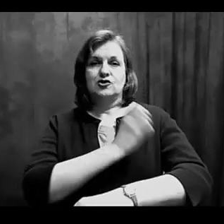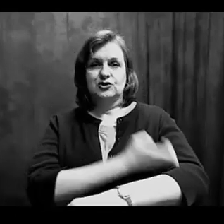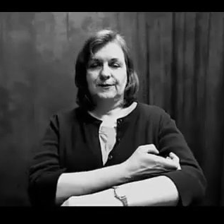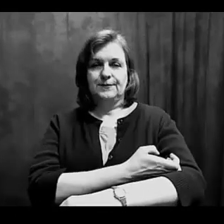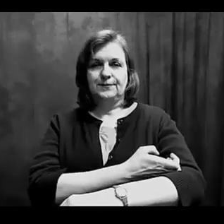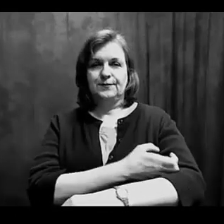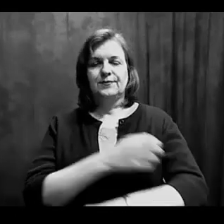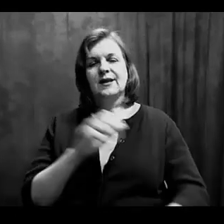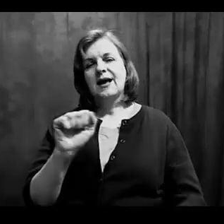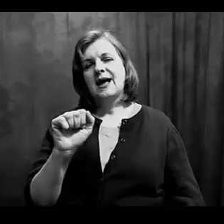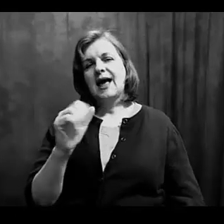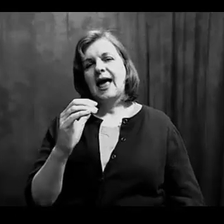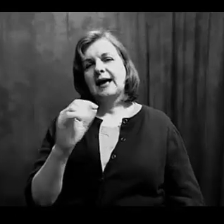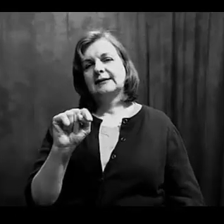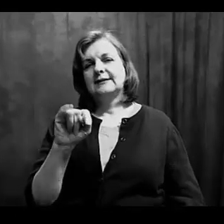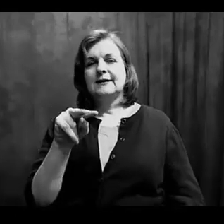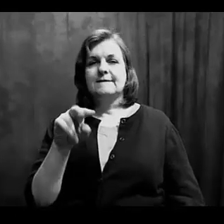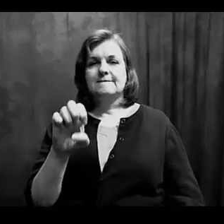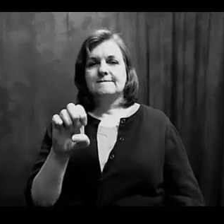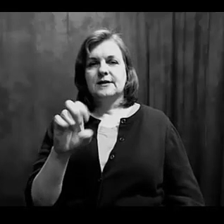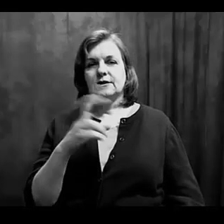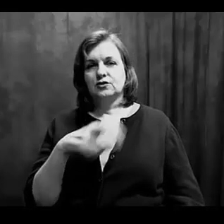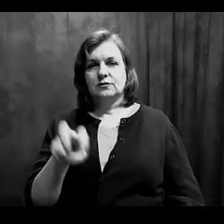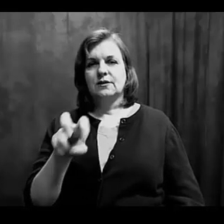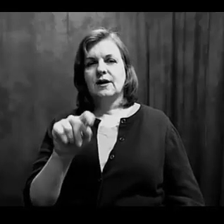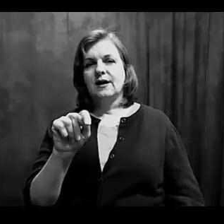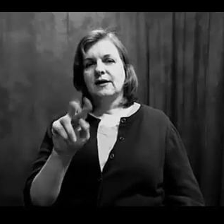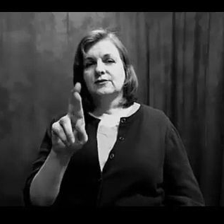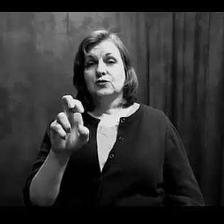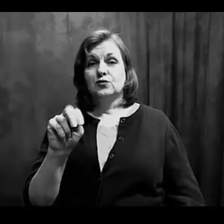so with active transport